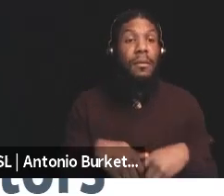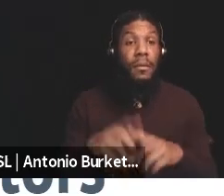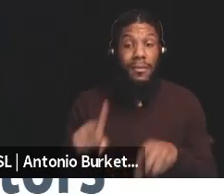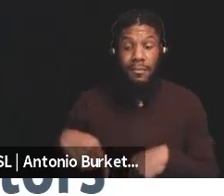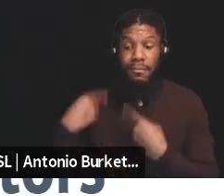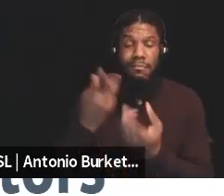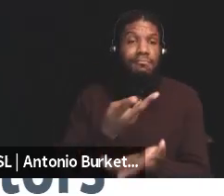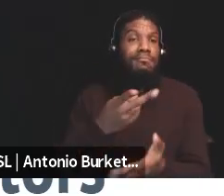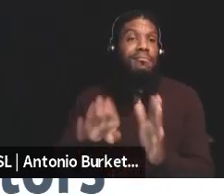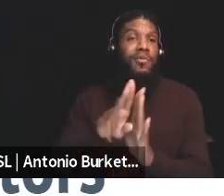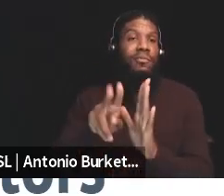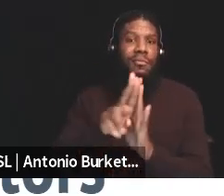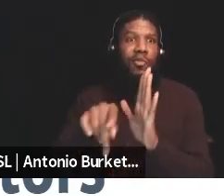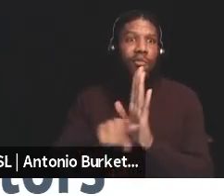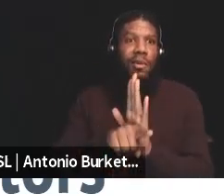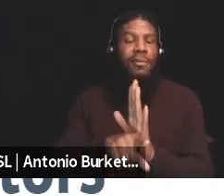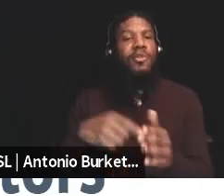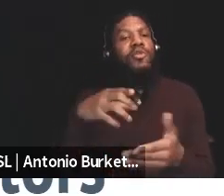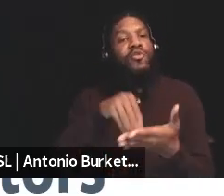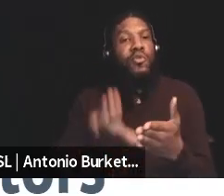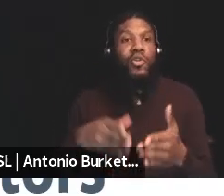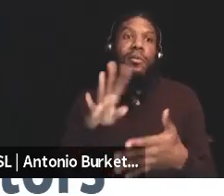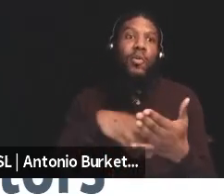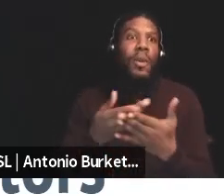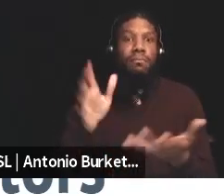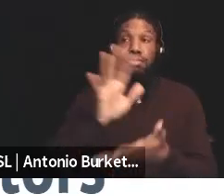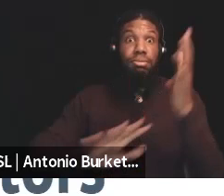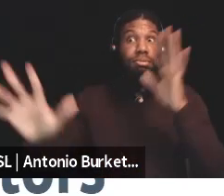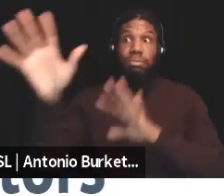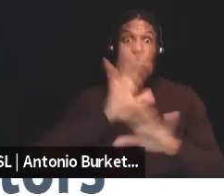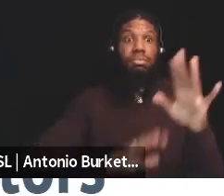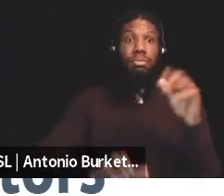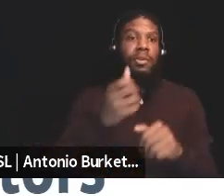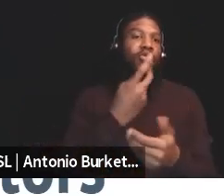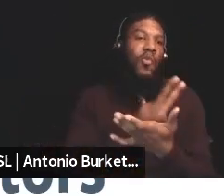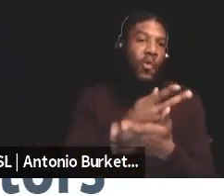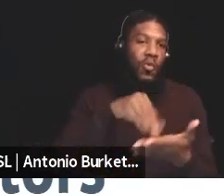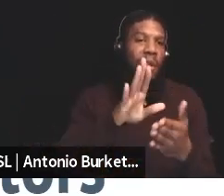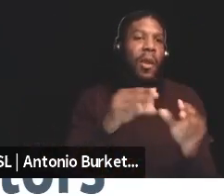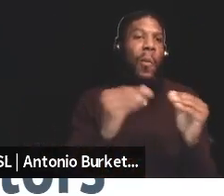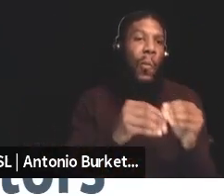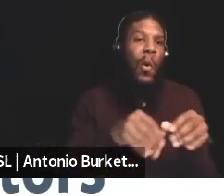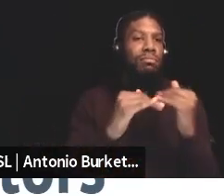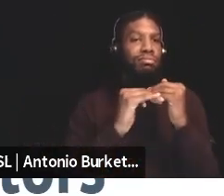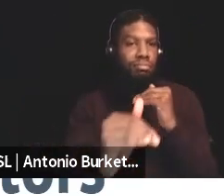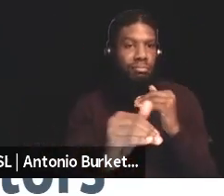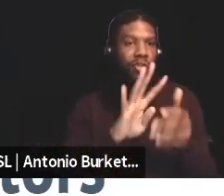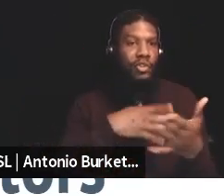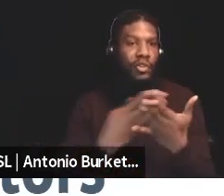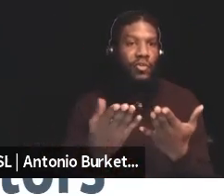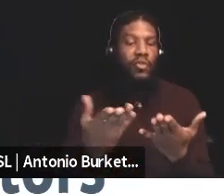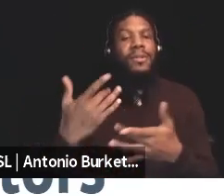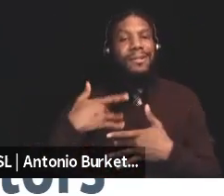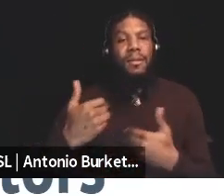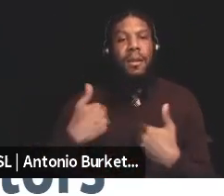are not as predictable as graduate students, we only usually have a once-a-month full-staff